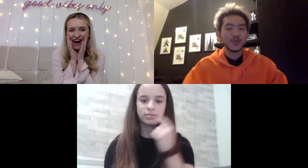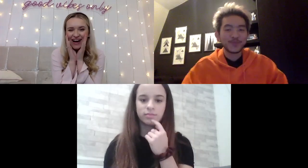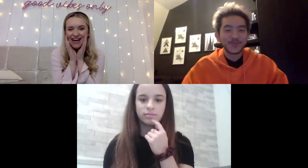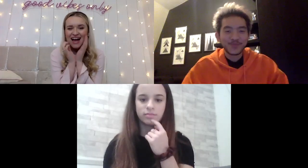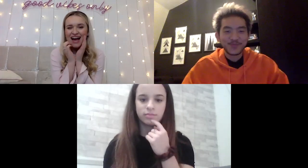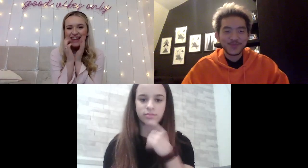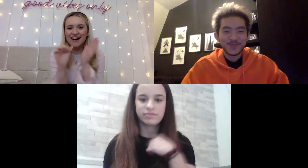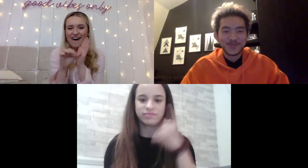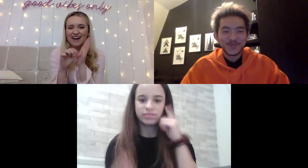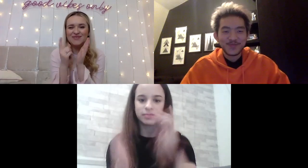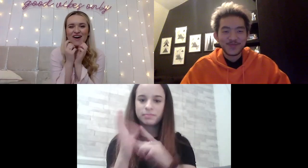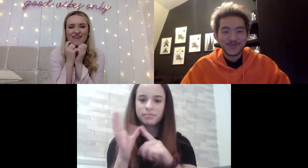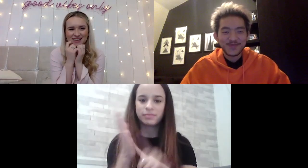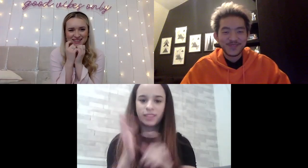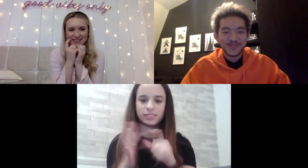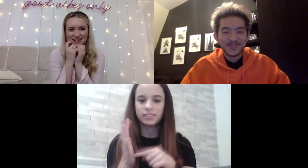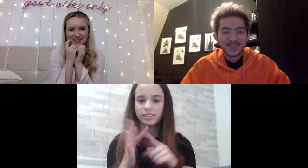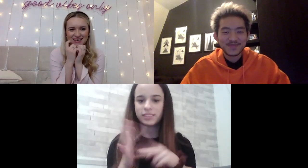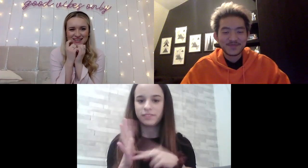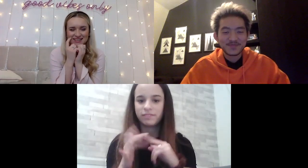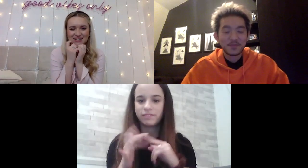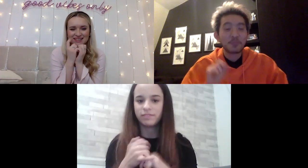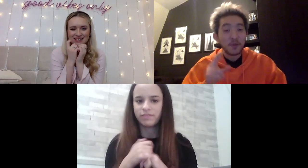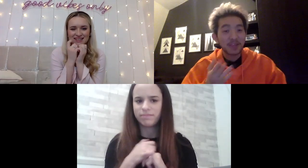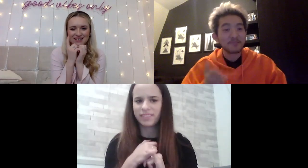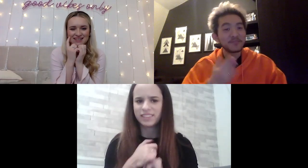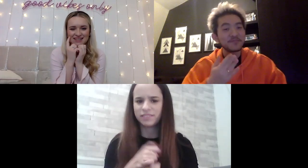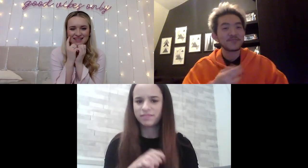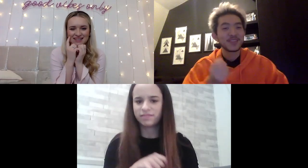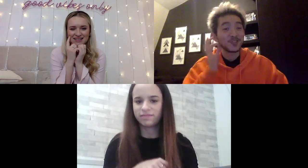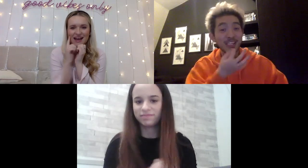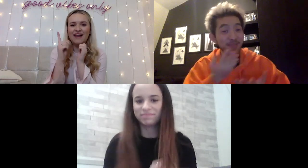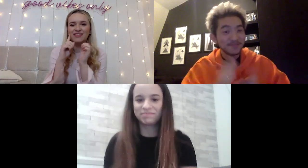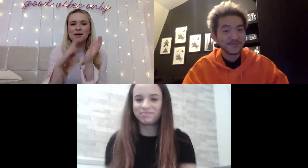Jem: I think Maldives B: Okay, so what about you Jas?